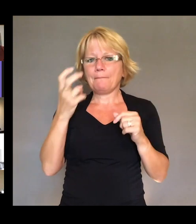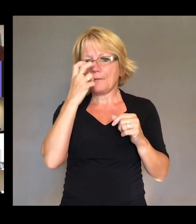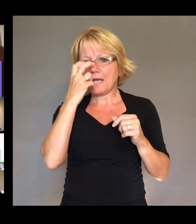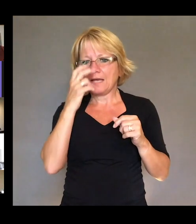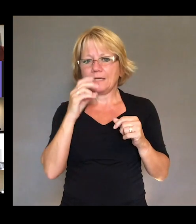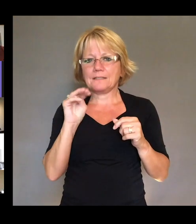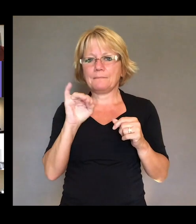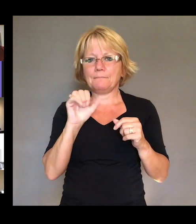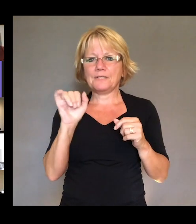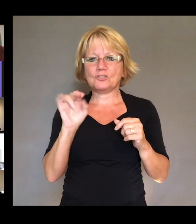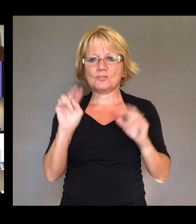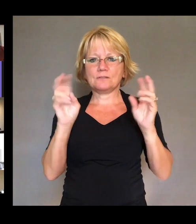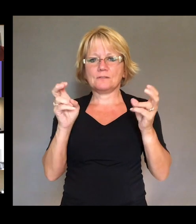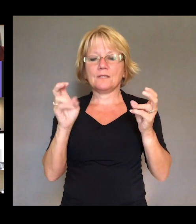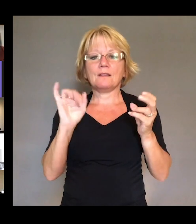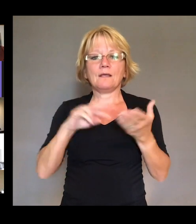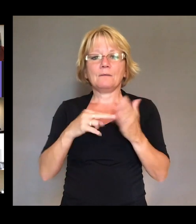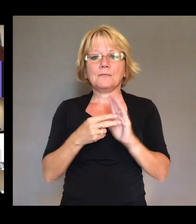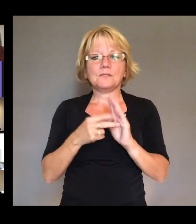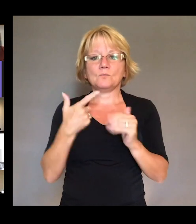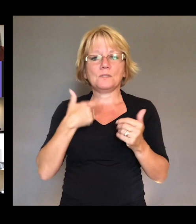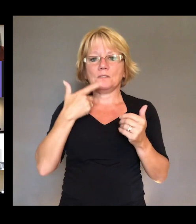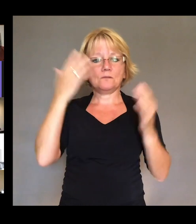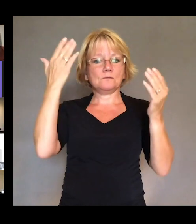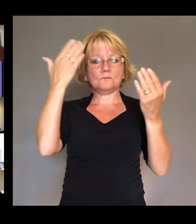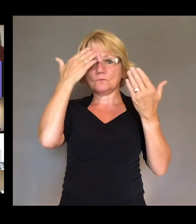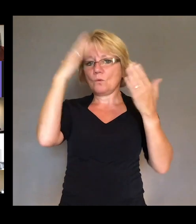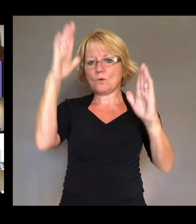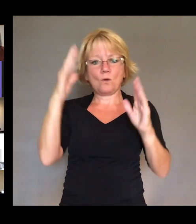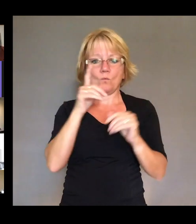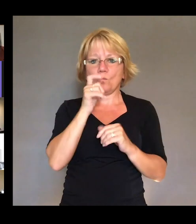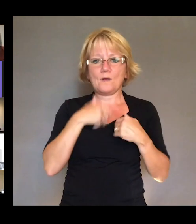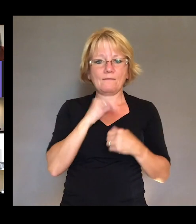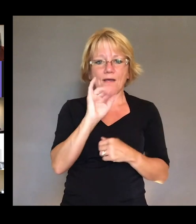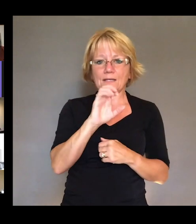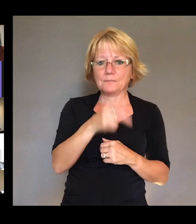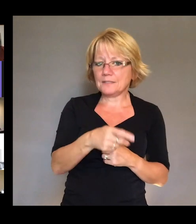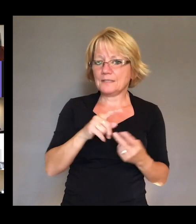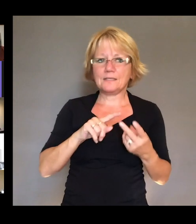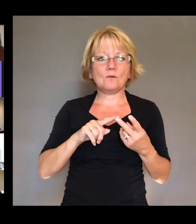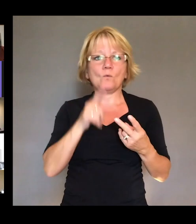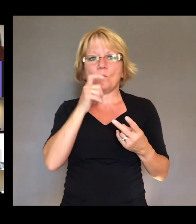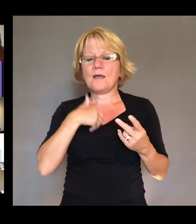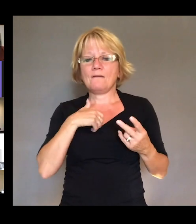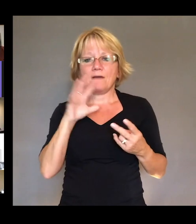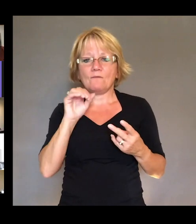That means we don't know who has IEP, who has 504s coming in the door.